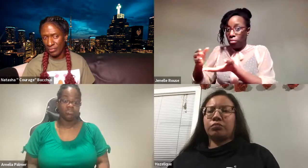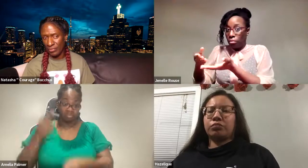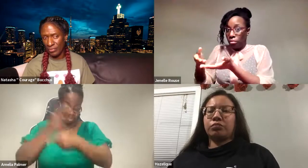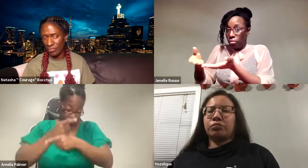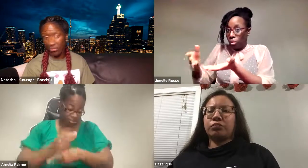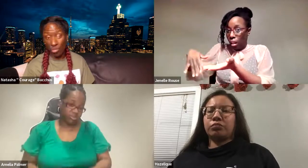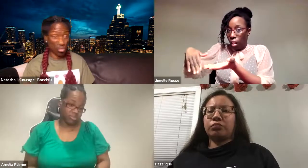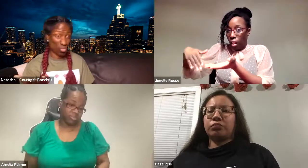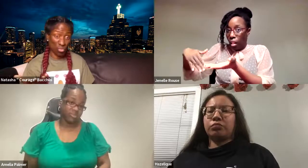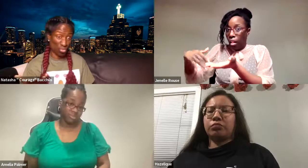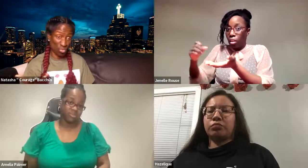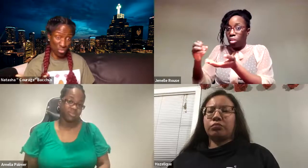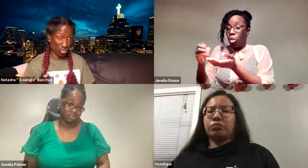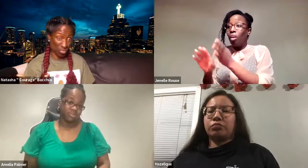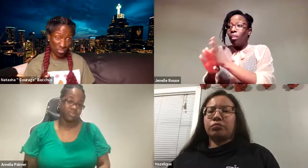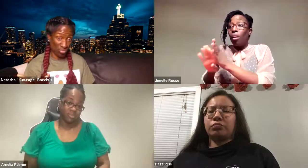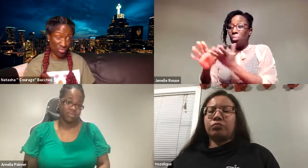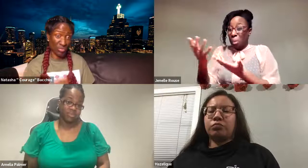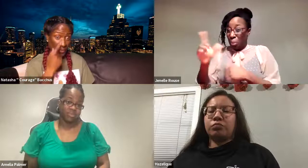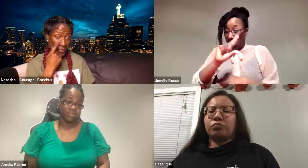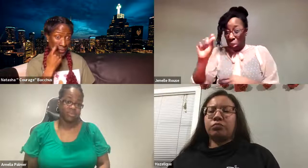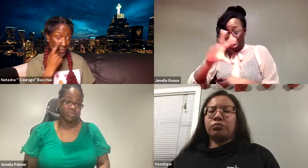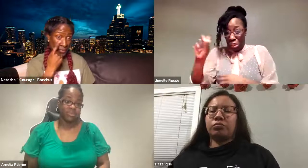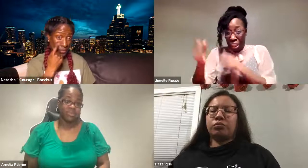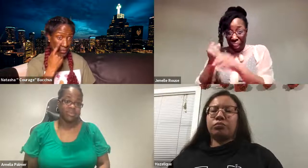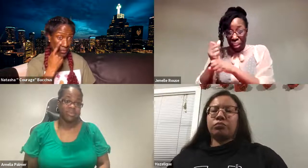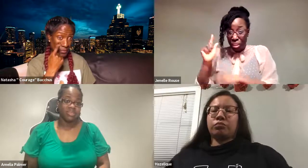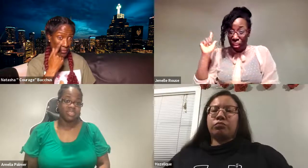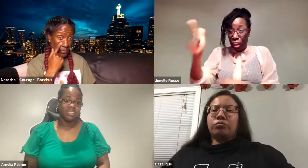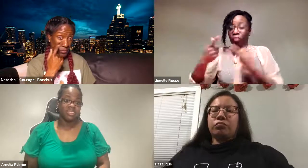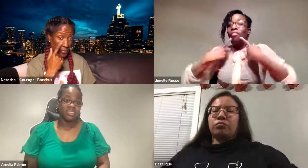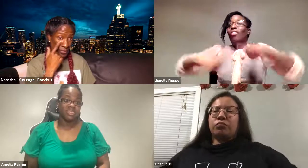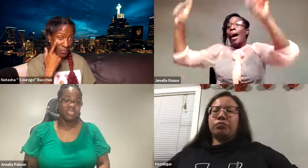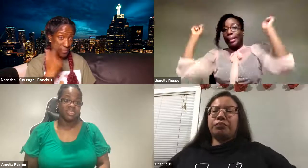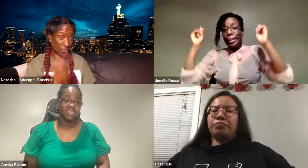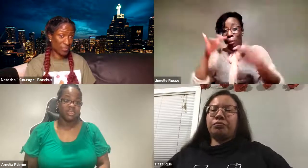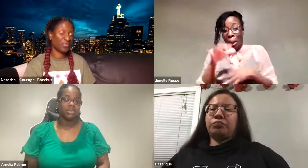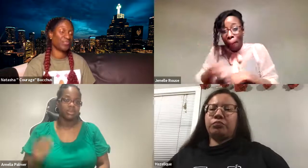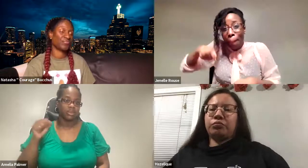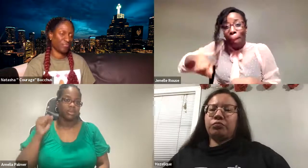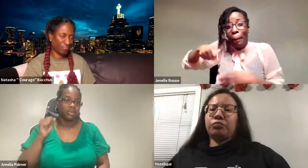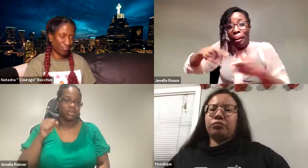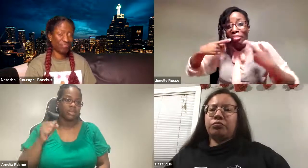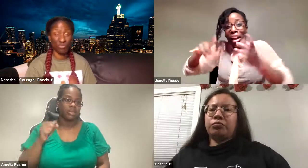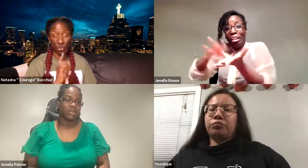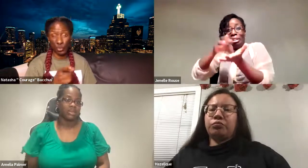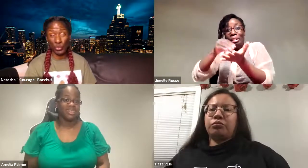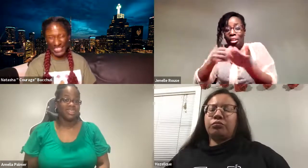language, what evidence, what research do we have about it here? only 20, 30 years later are